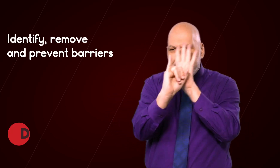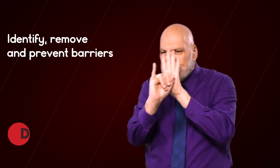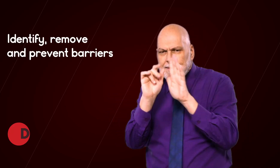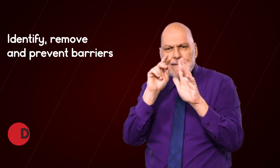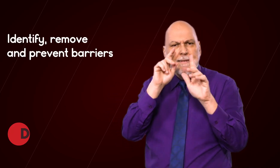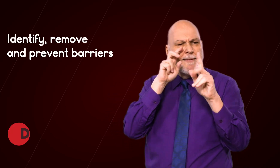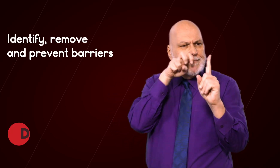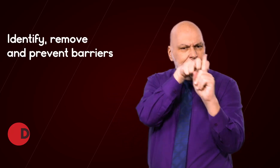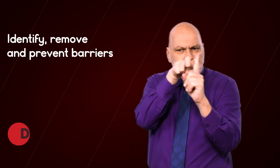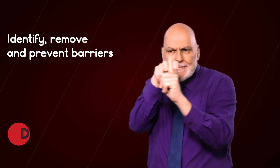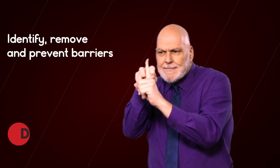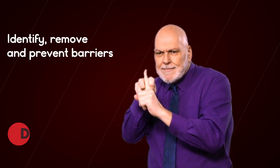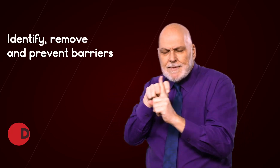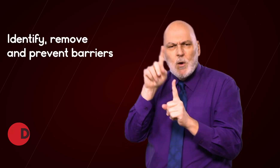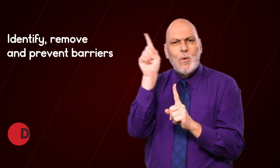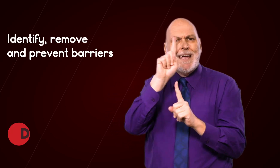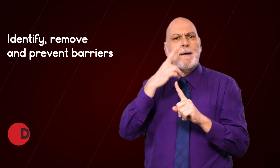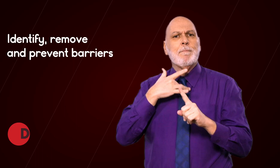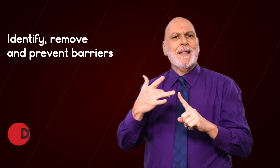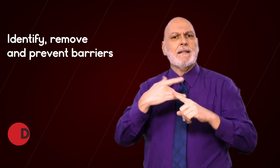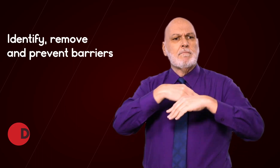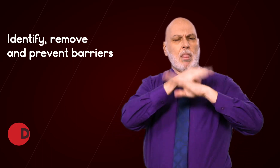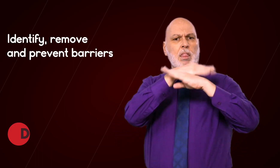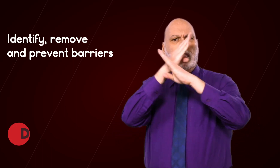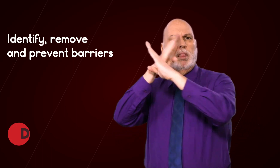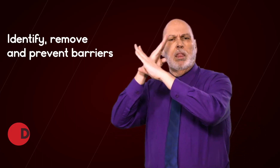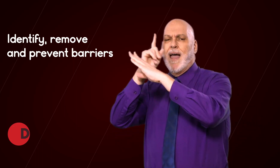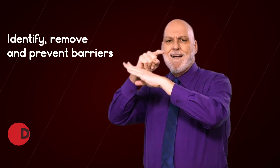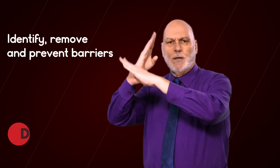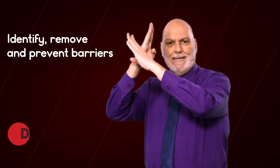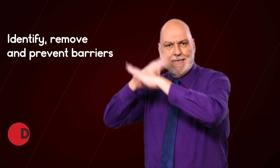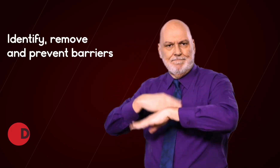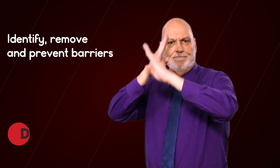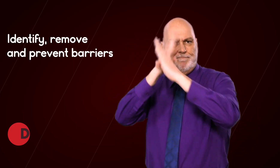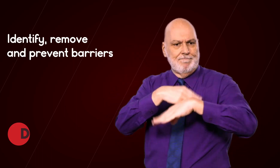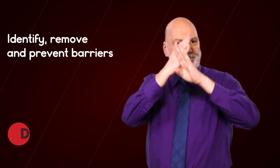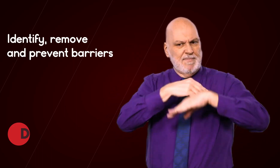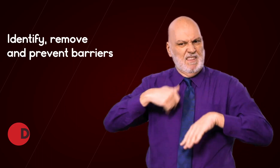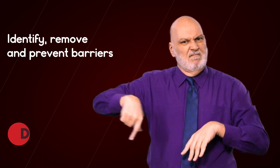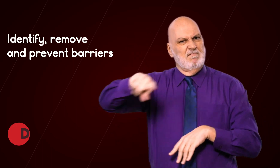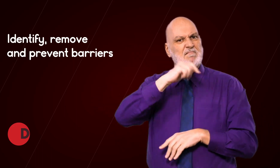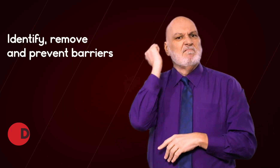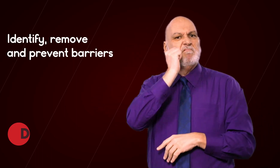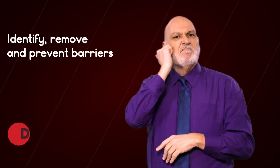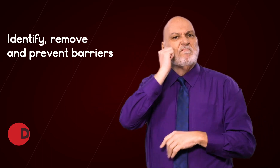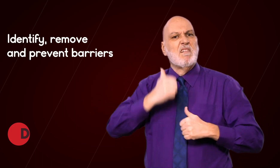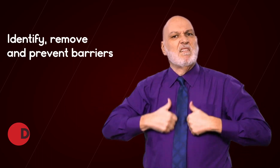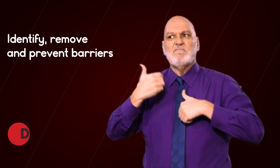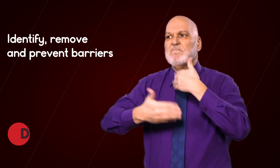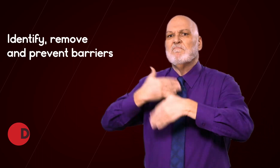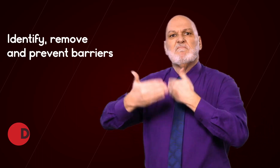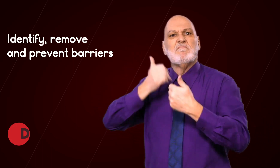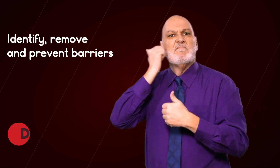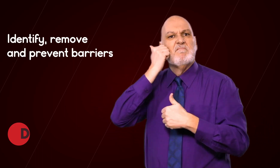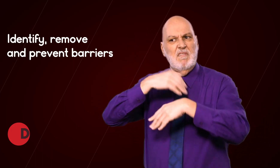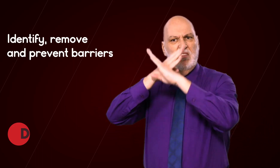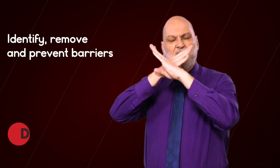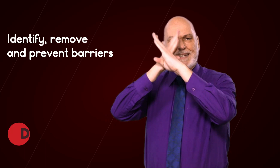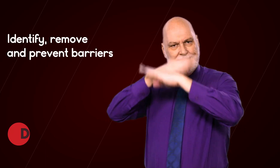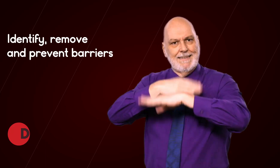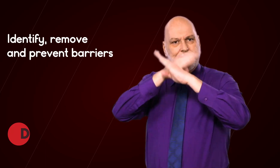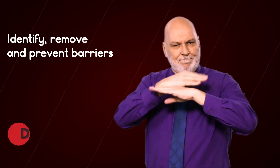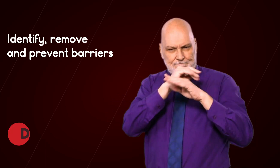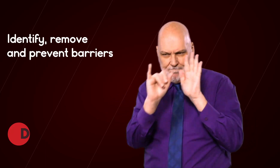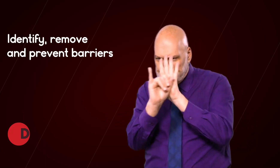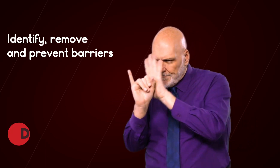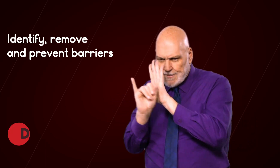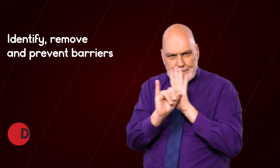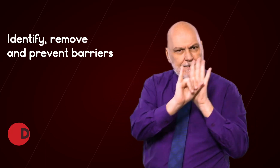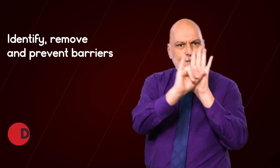Accessibility legislation is a proactive process to identify,